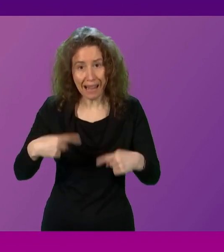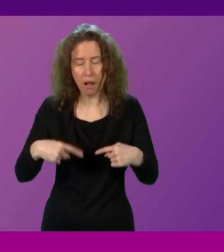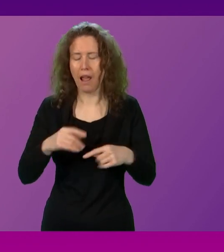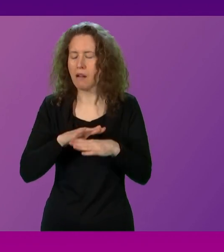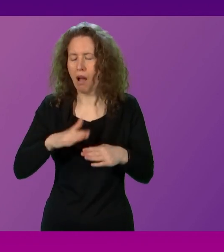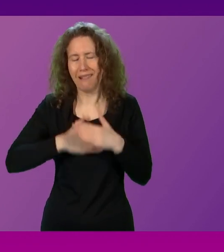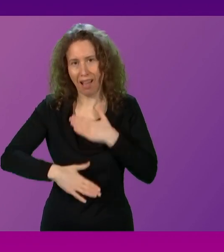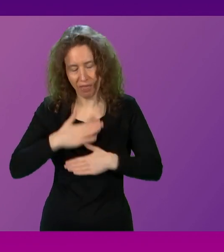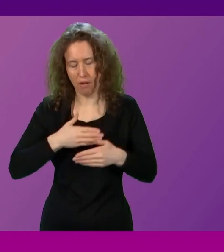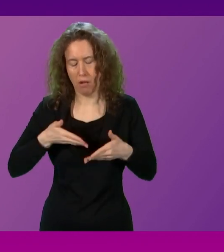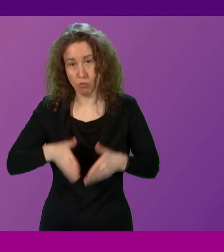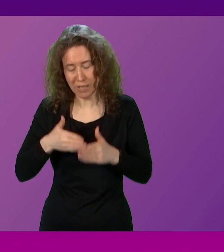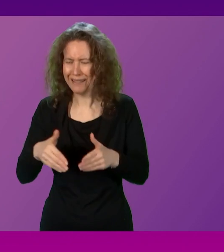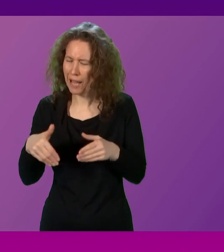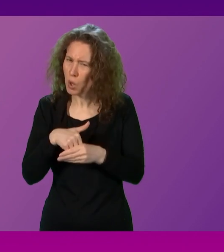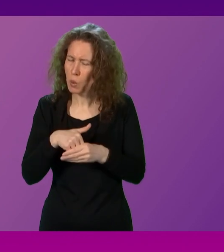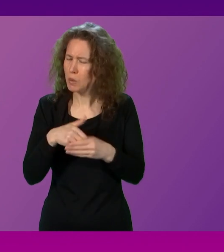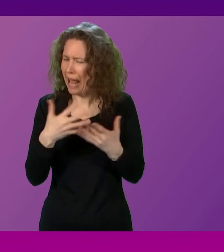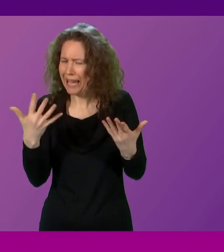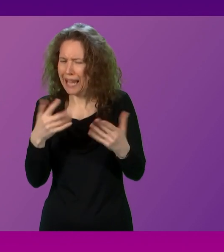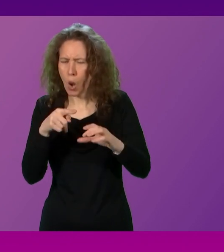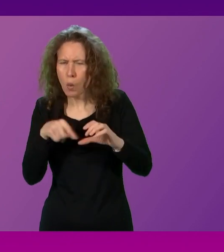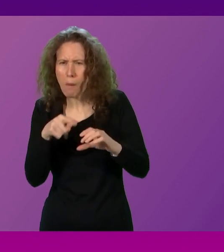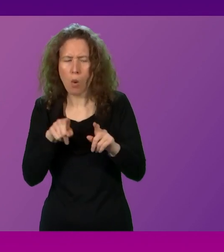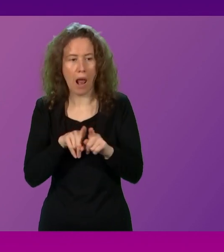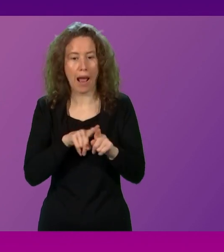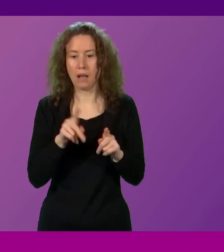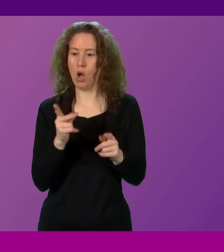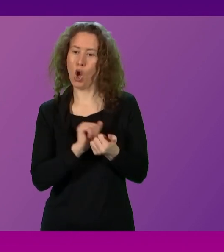and selling? That includes closing any loopholes on co-ownership of dogs.